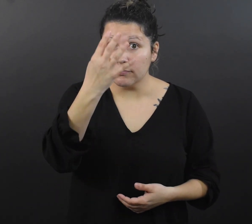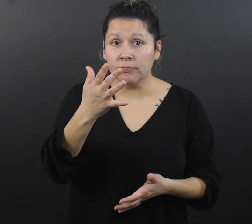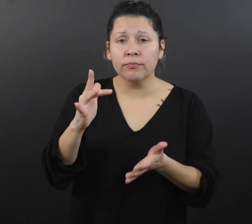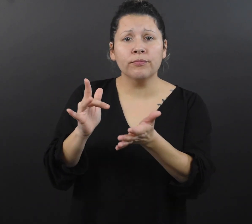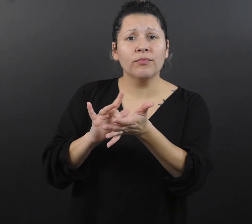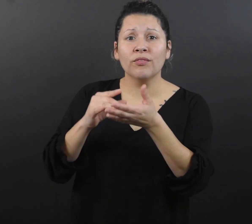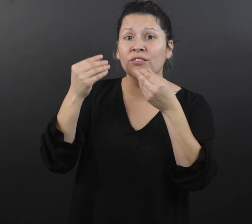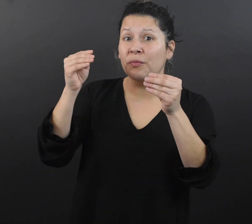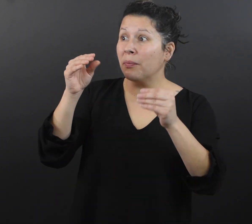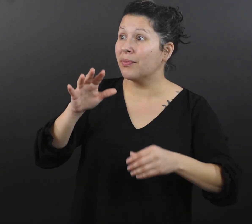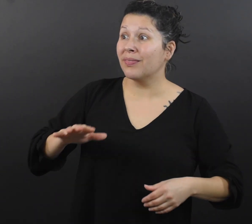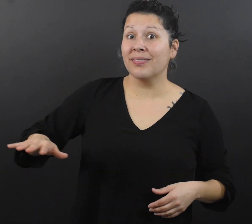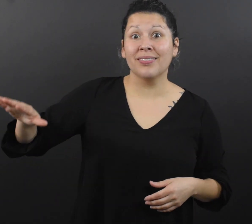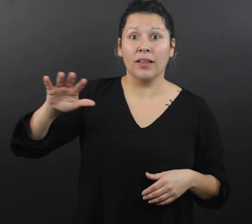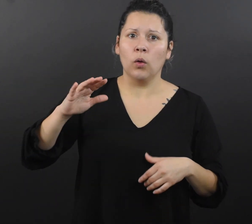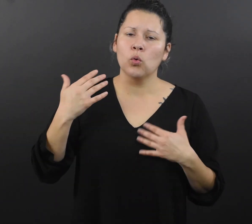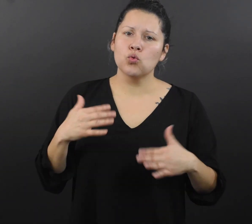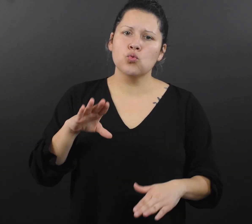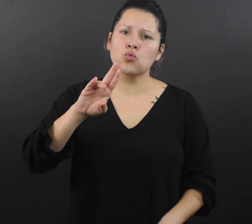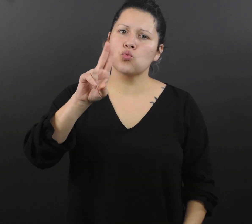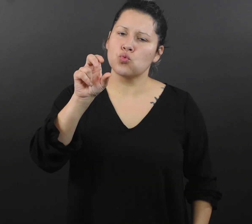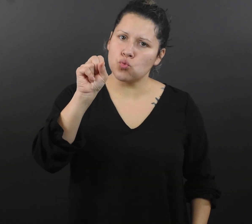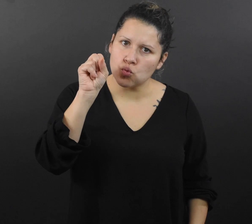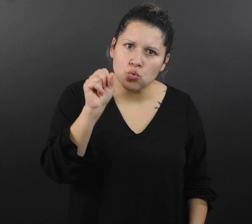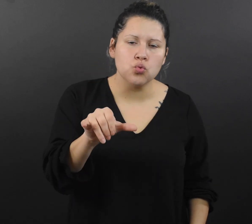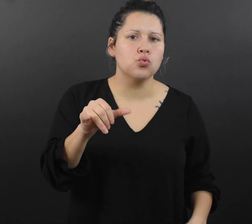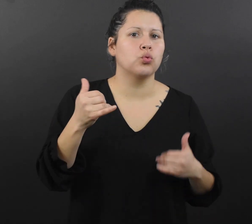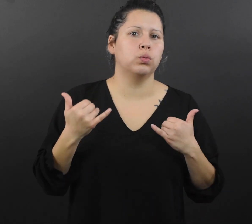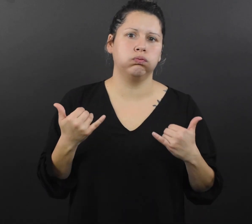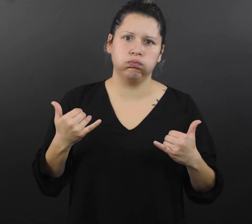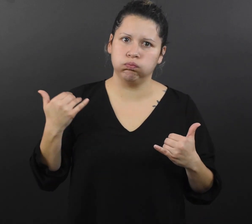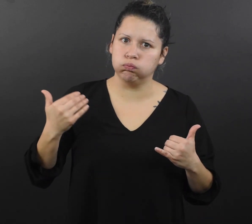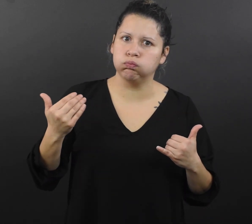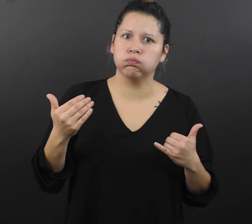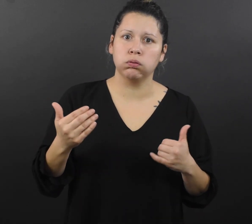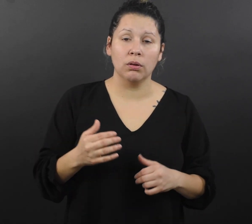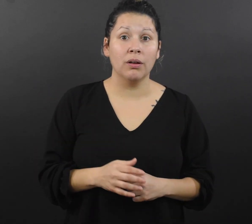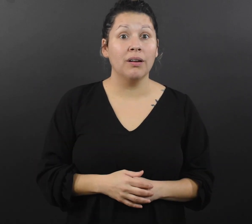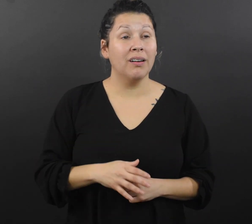PHARMACIES ARE BUSY PLACES THESE DAYS